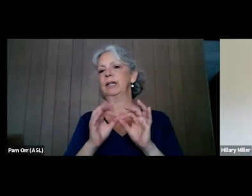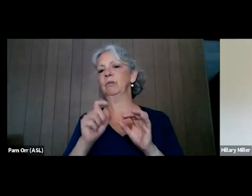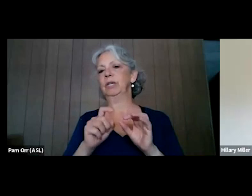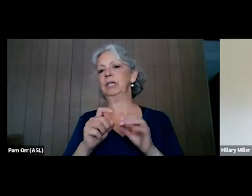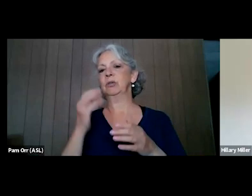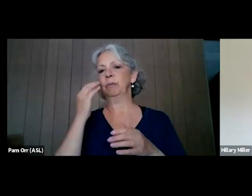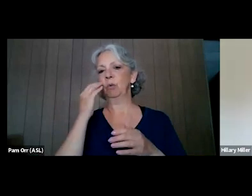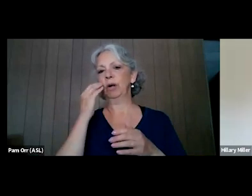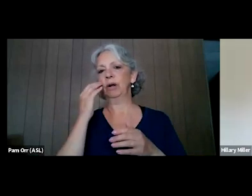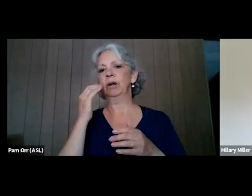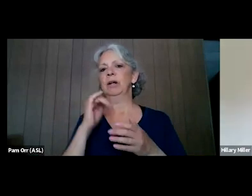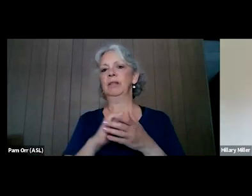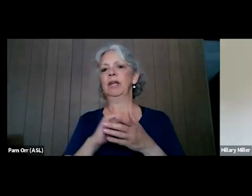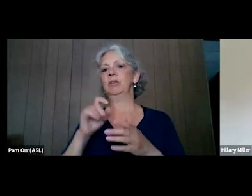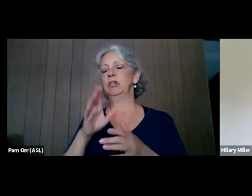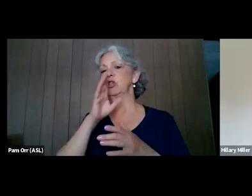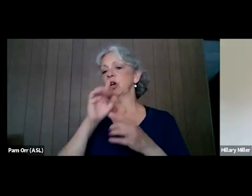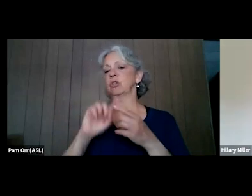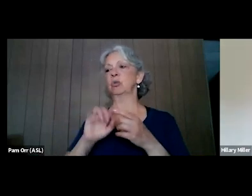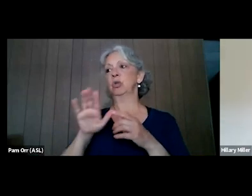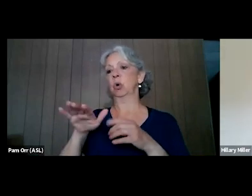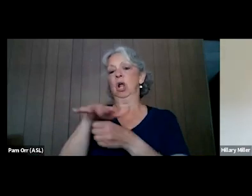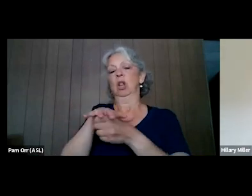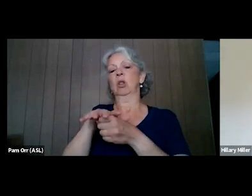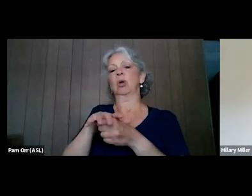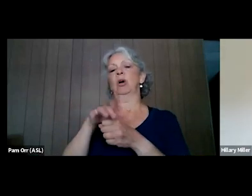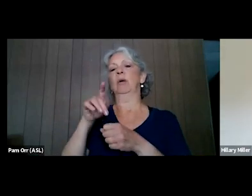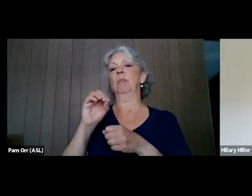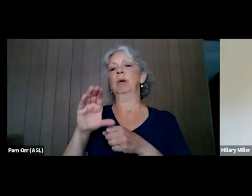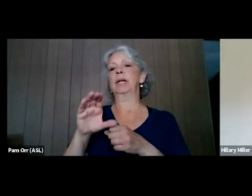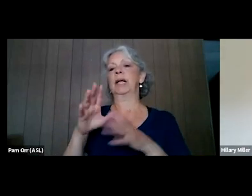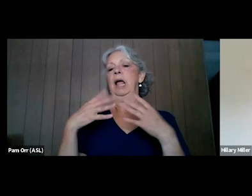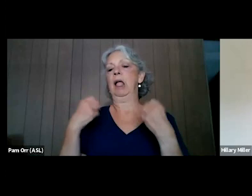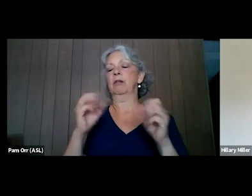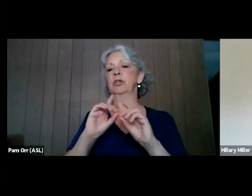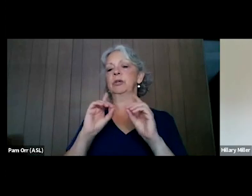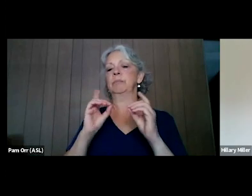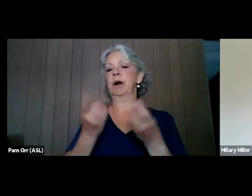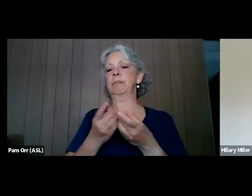that it's important to talk to your local public health department about accessibility to xylazine test strips.